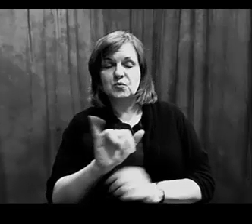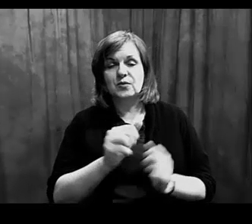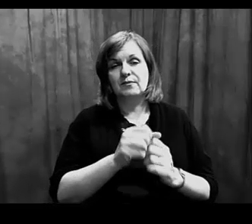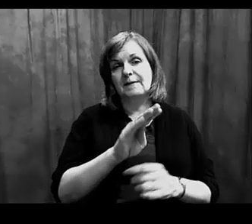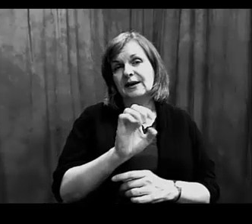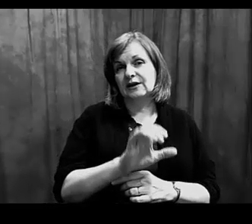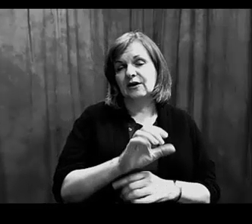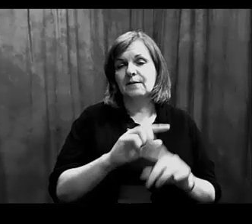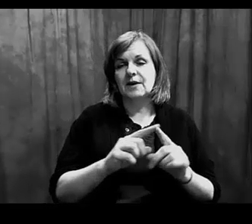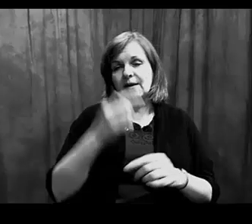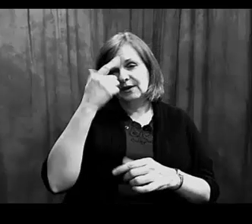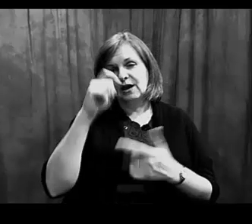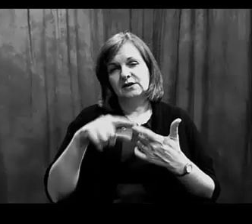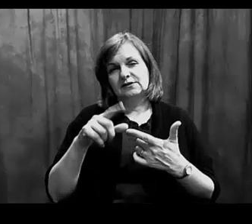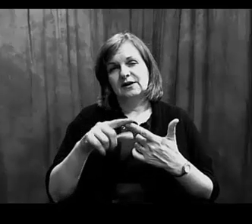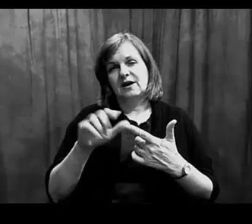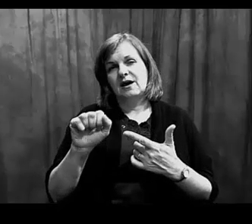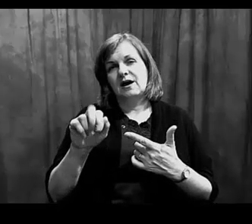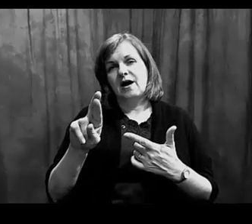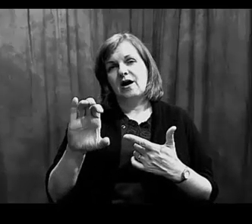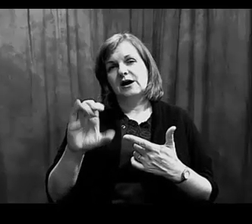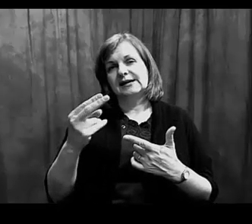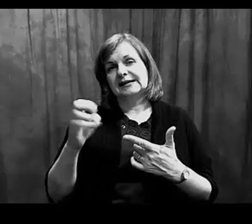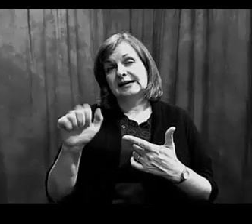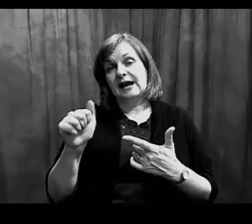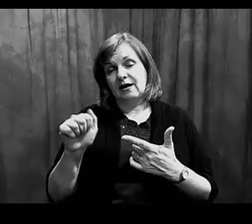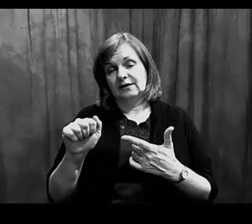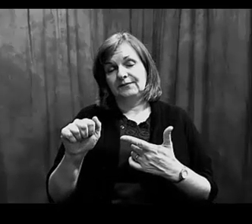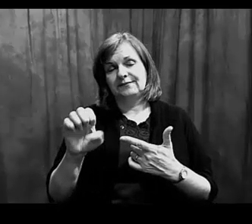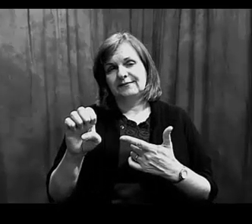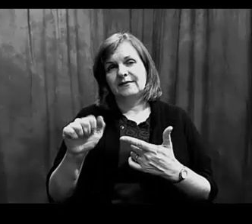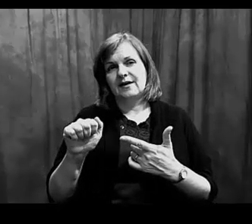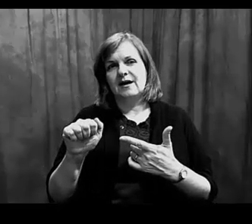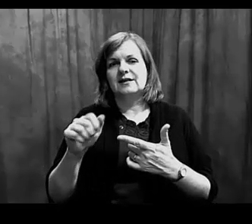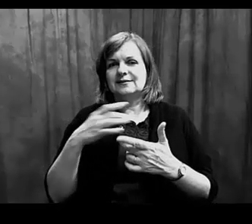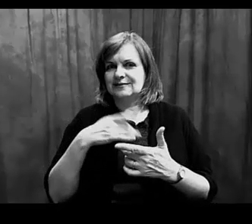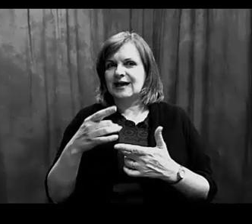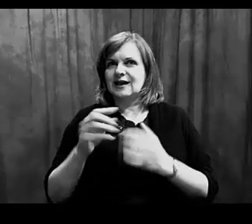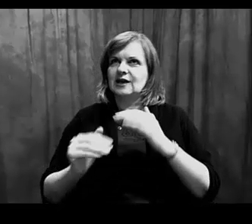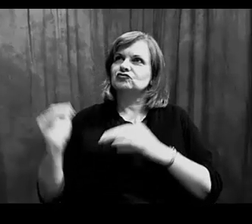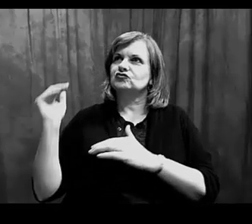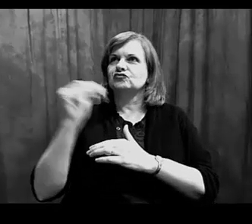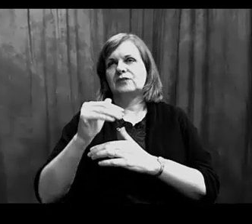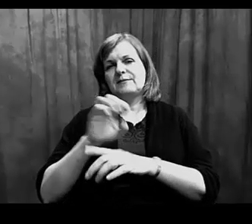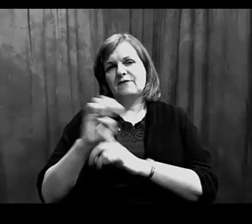so in this case they like the extremes